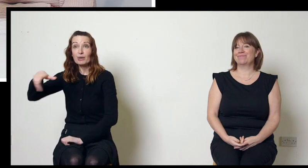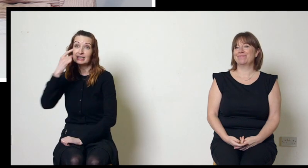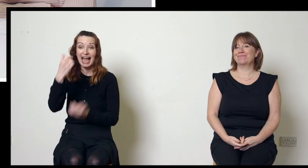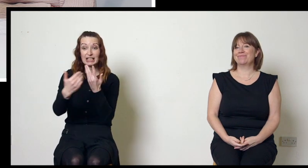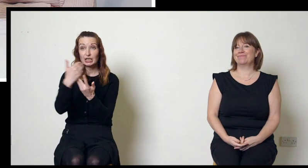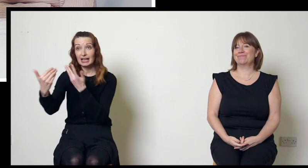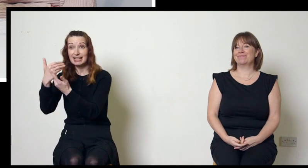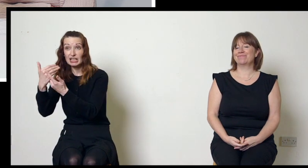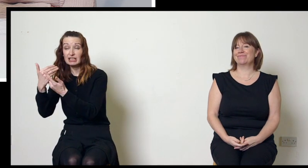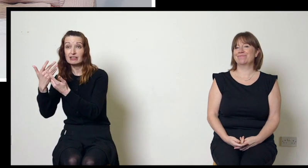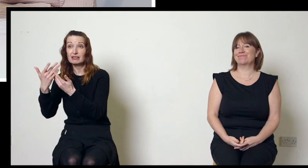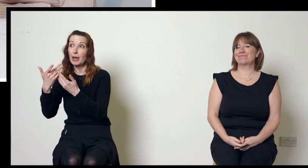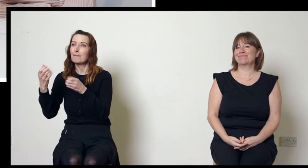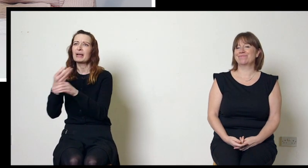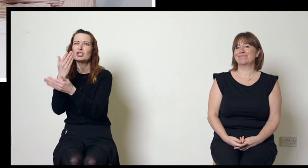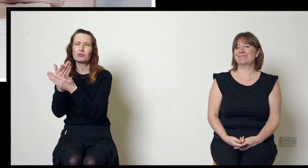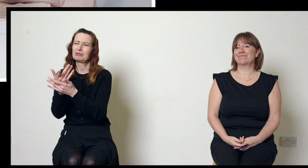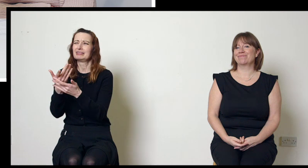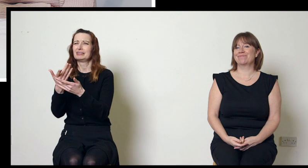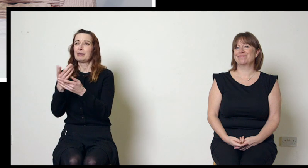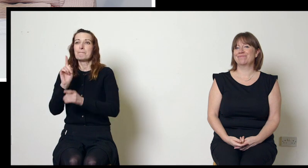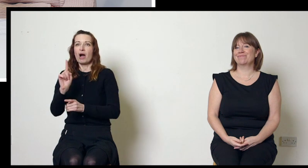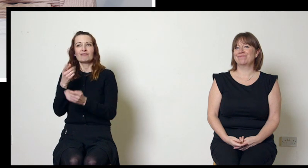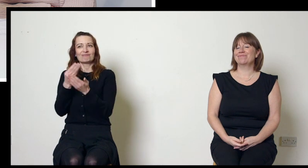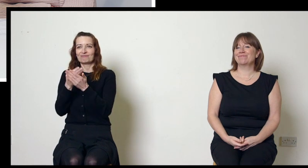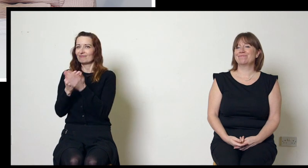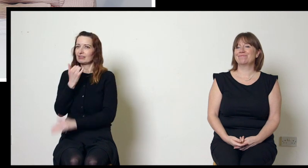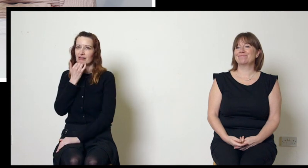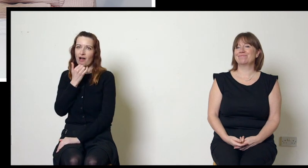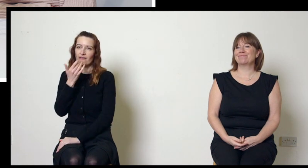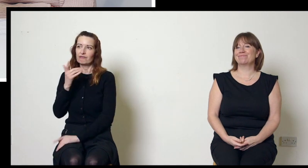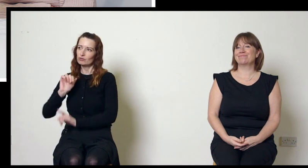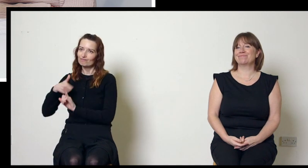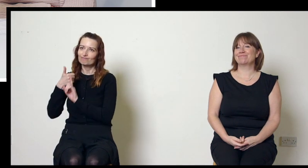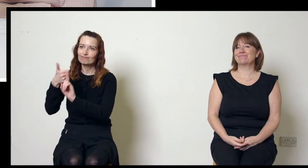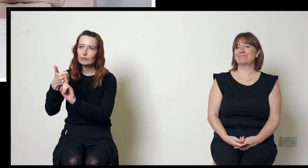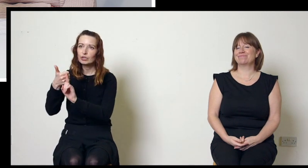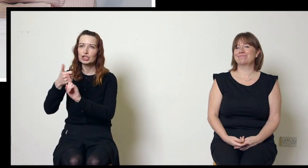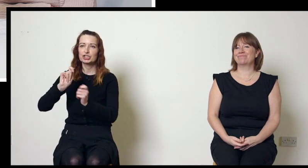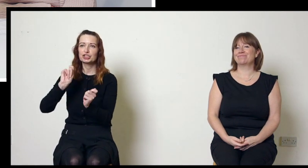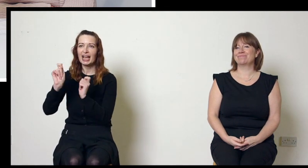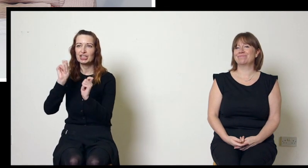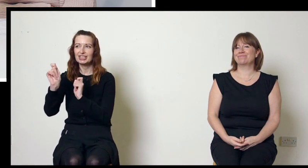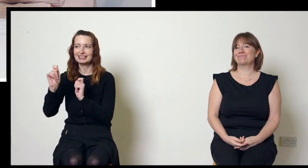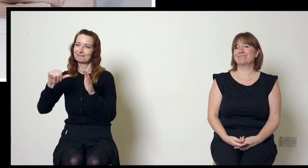But the finances are not there to be able to support them to do that. And I think that's the problem isn’t it? So, you've got to kind of